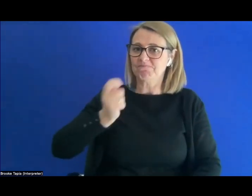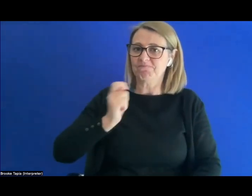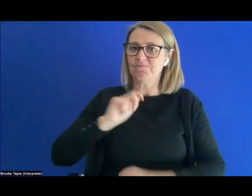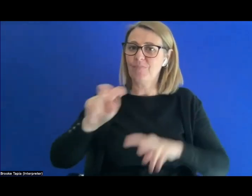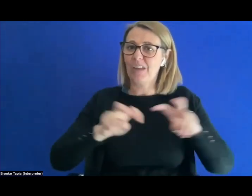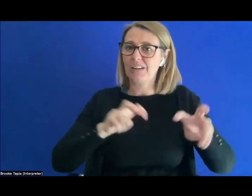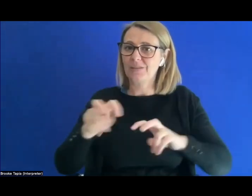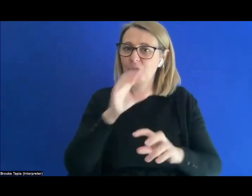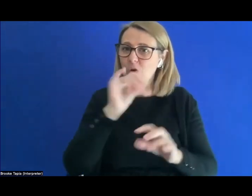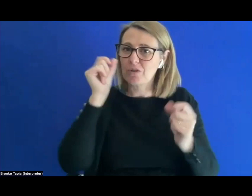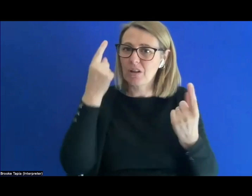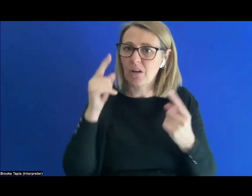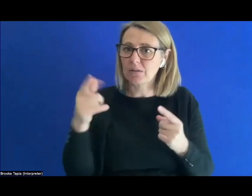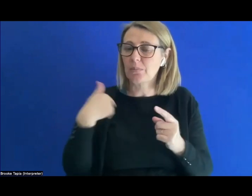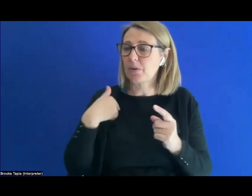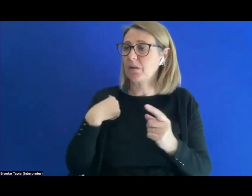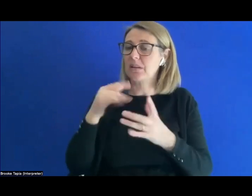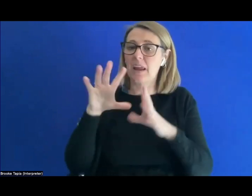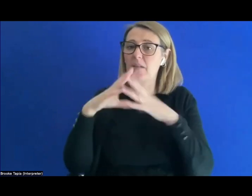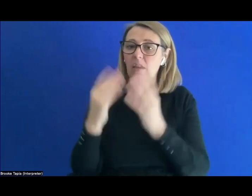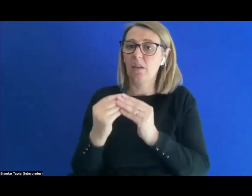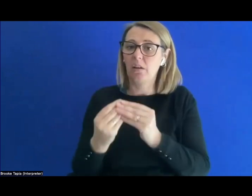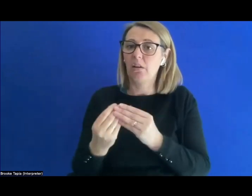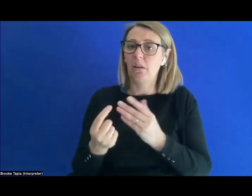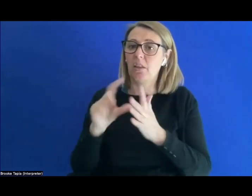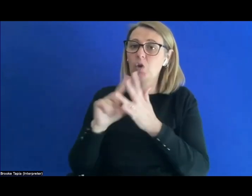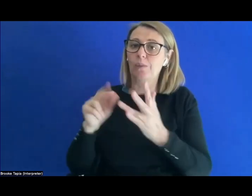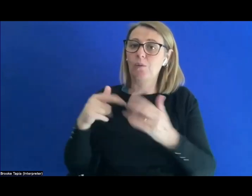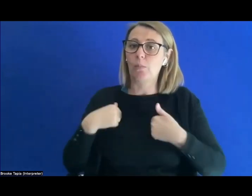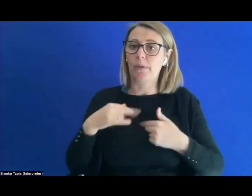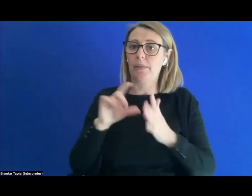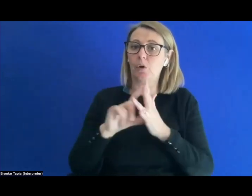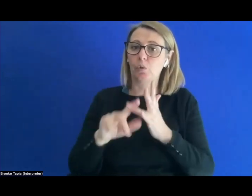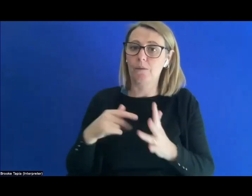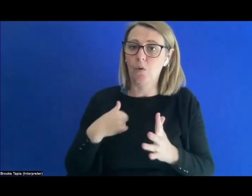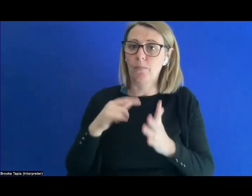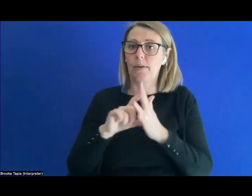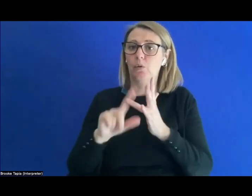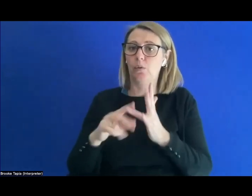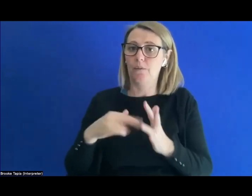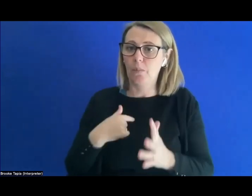They’re just used to the world happening to them and not being part of that action. So, you need to